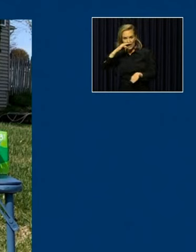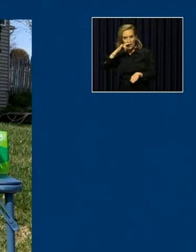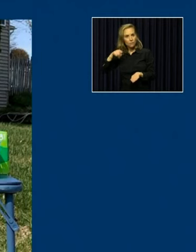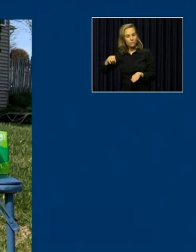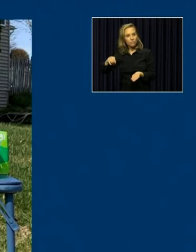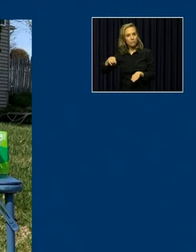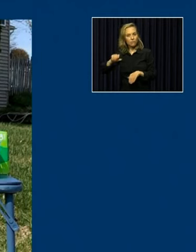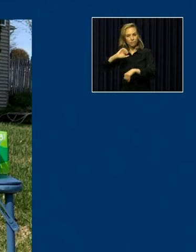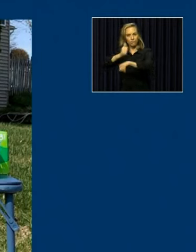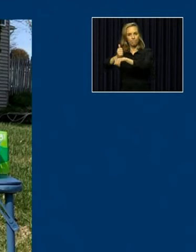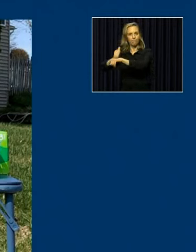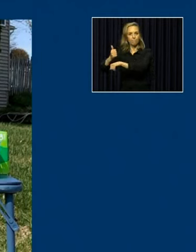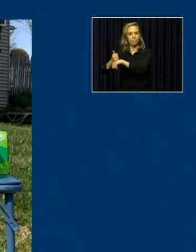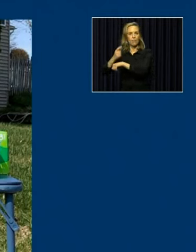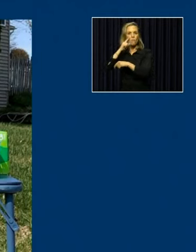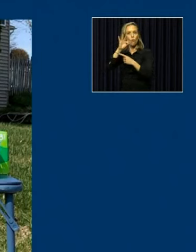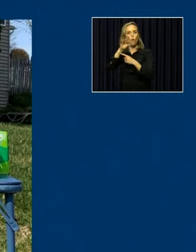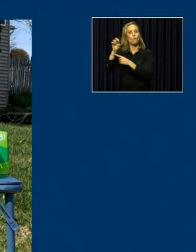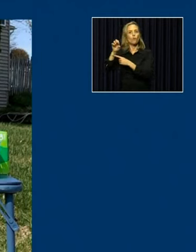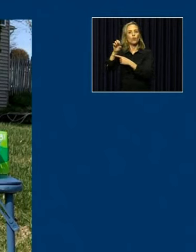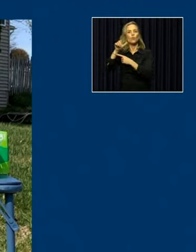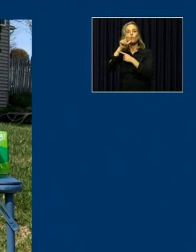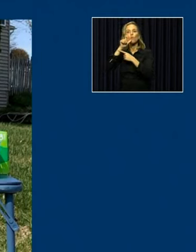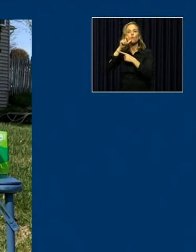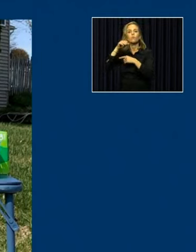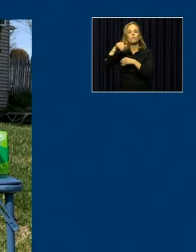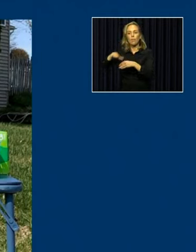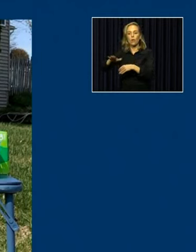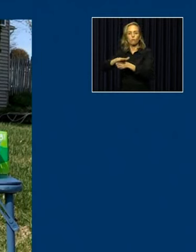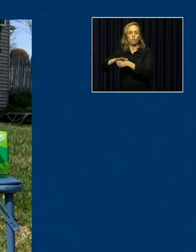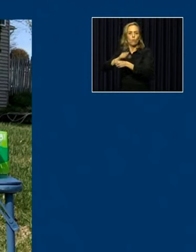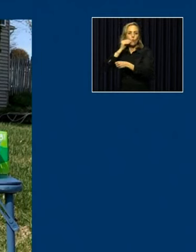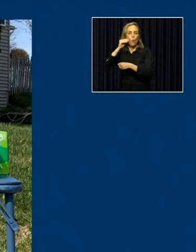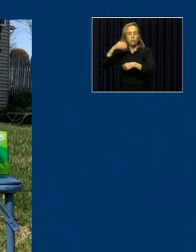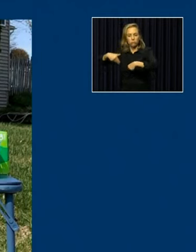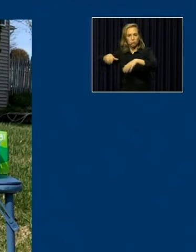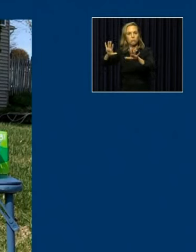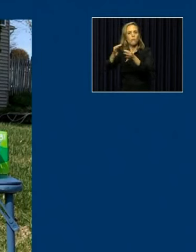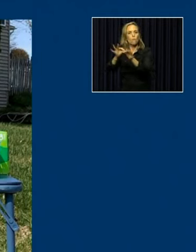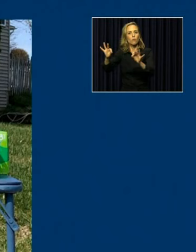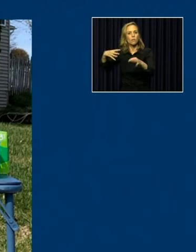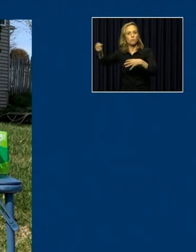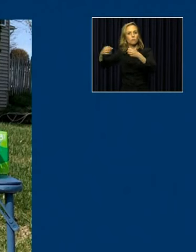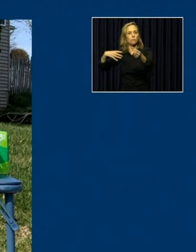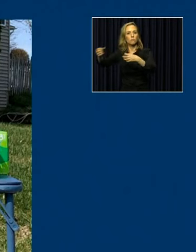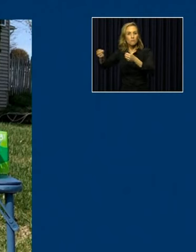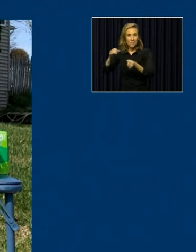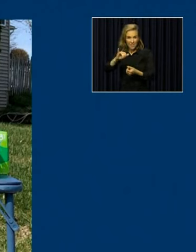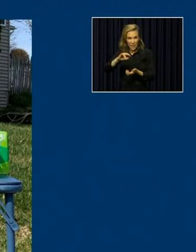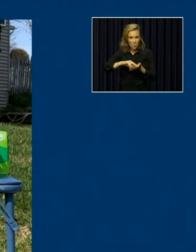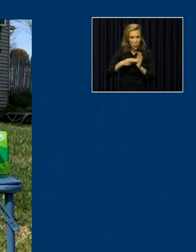APPARENTLY THEY HAVE ALL THE TIME THAT WE ALL DO.